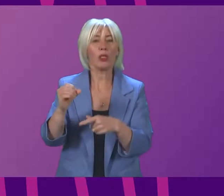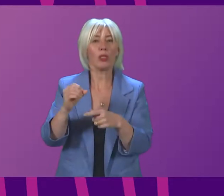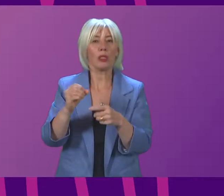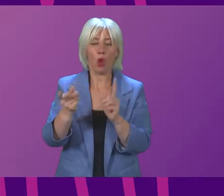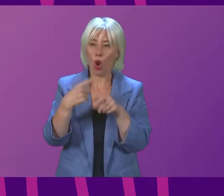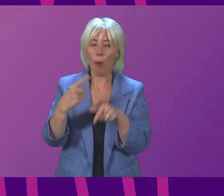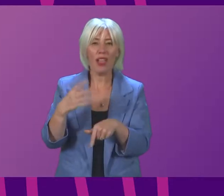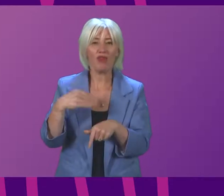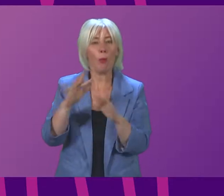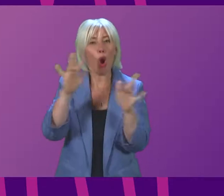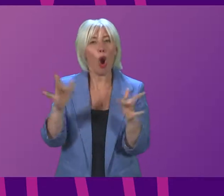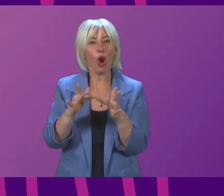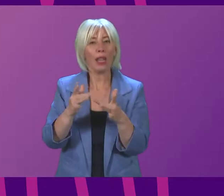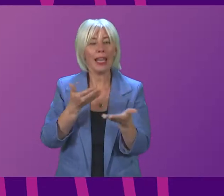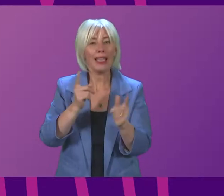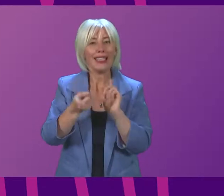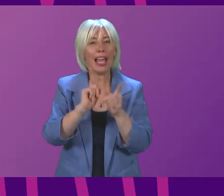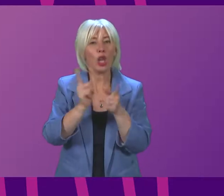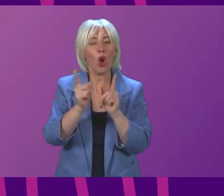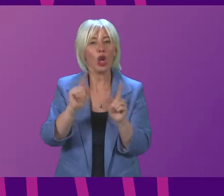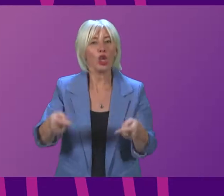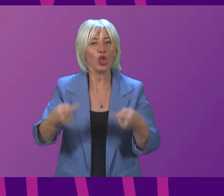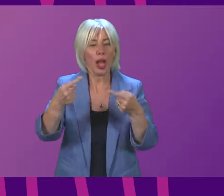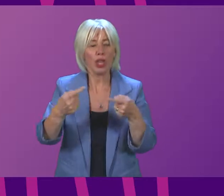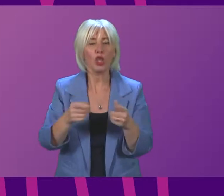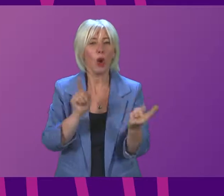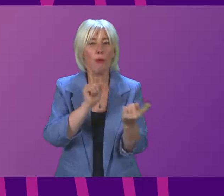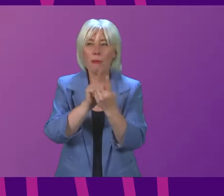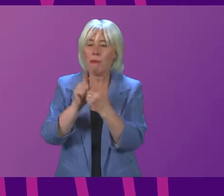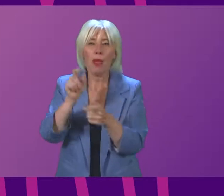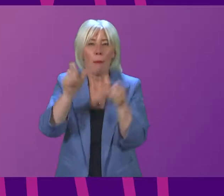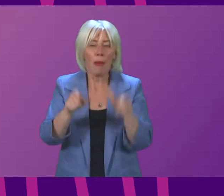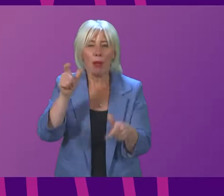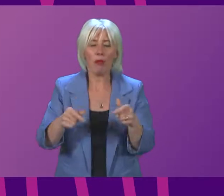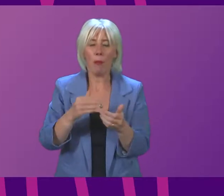We have met more than 70 stakeholders from the third sector, private sector and public sector.